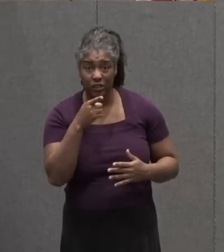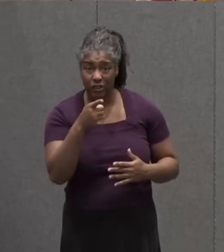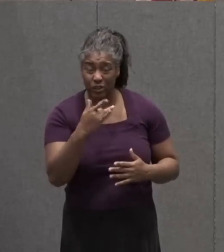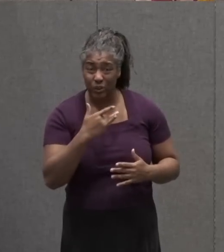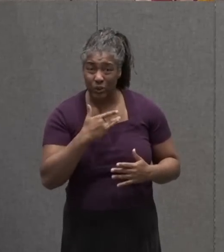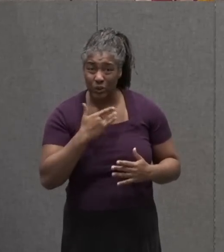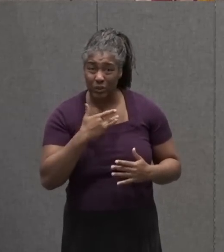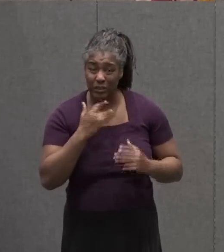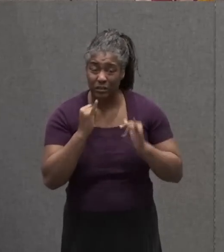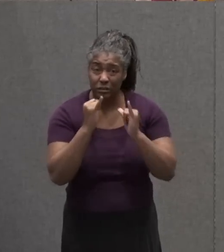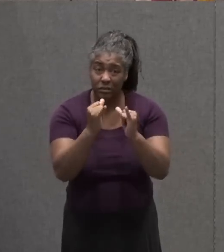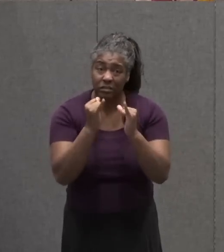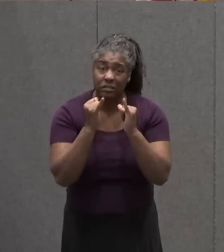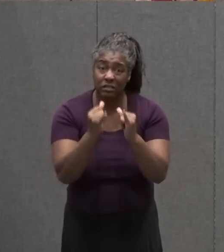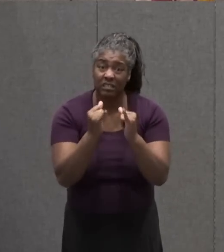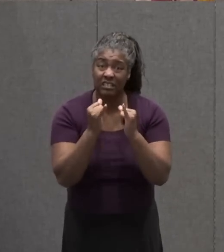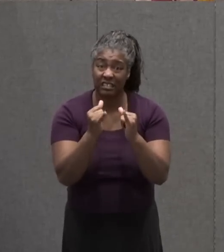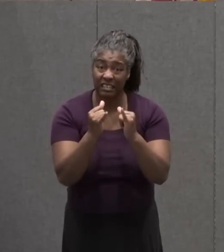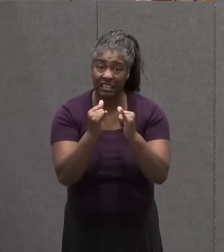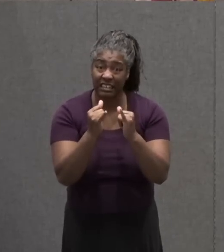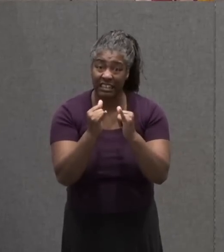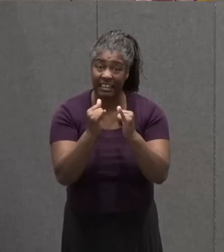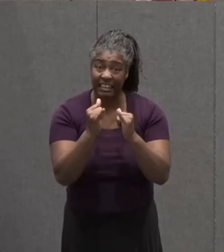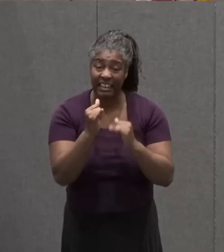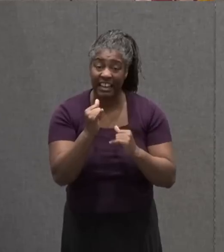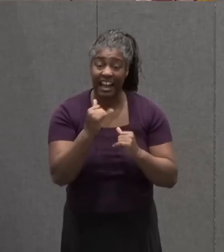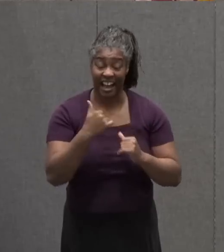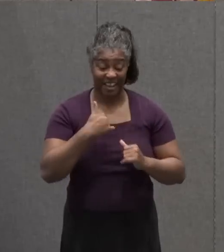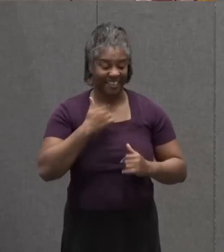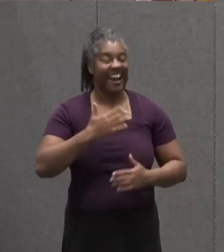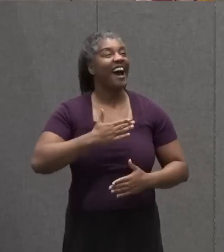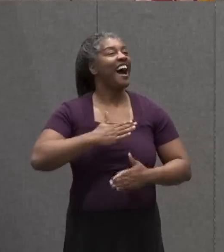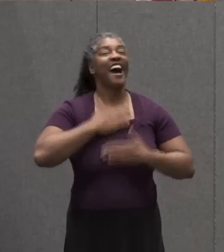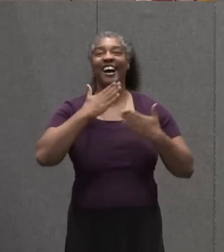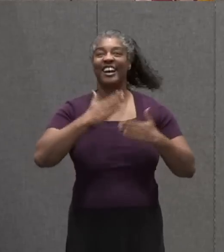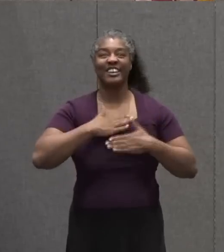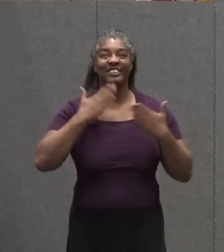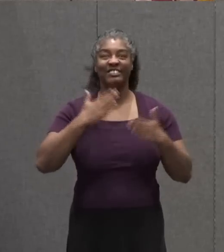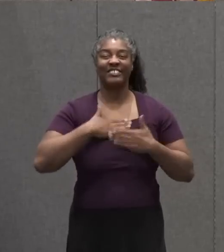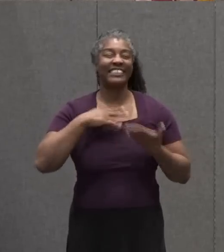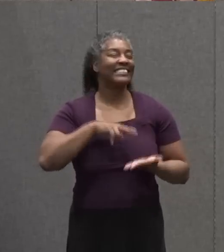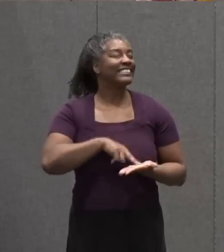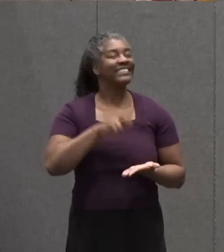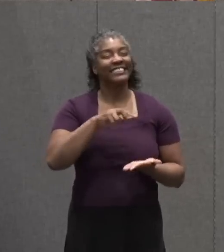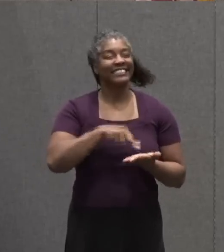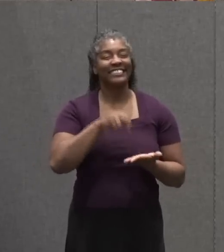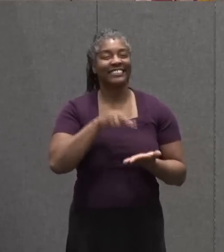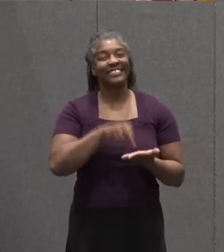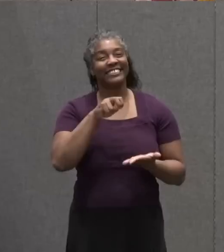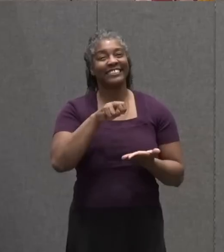When I'm happy I say, whoo hoo. When I'm